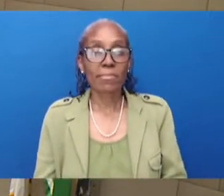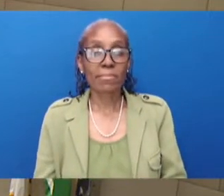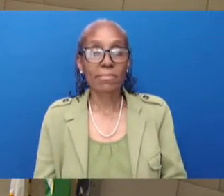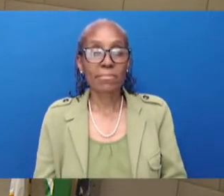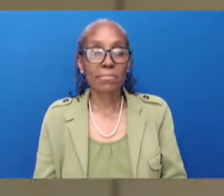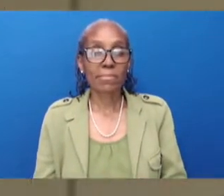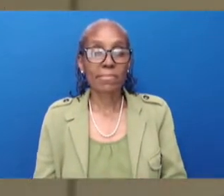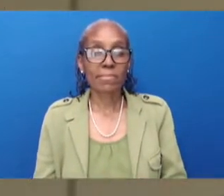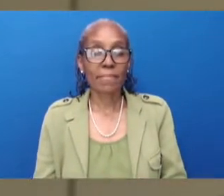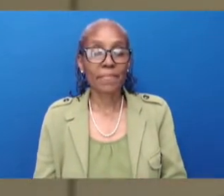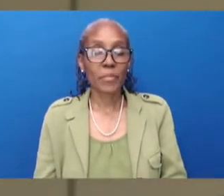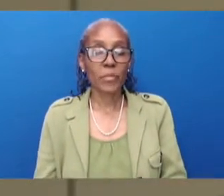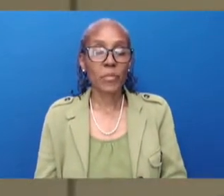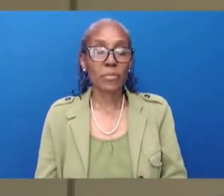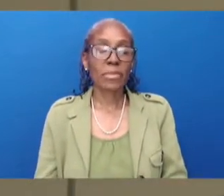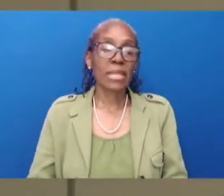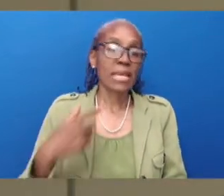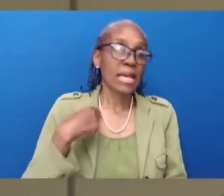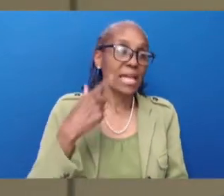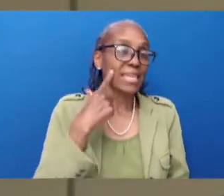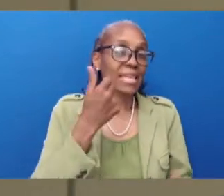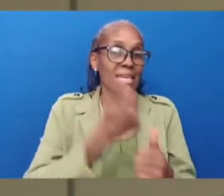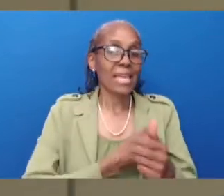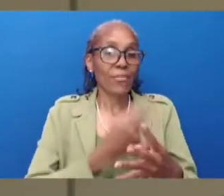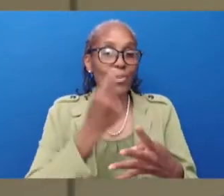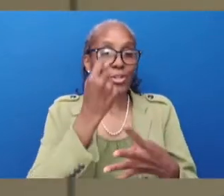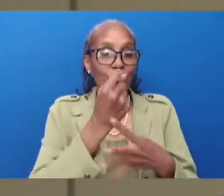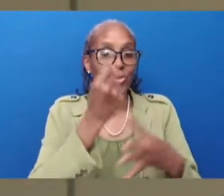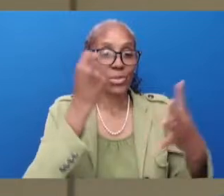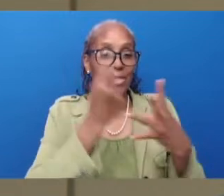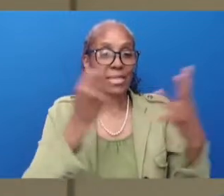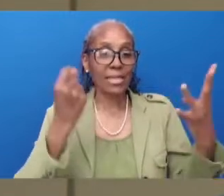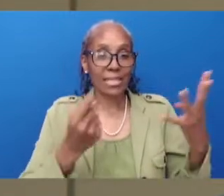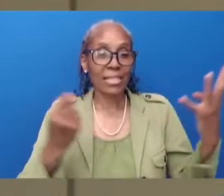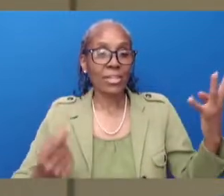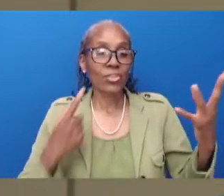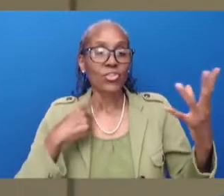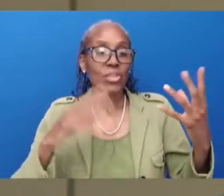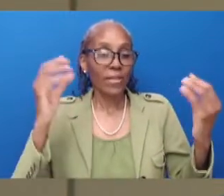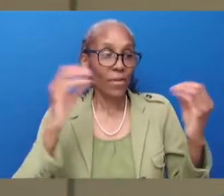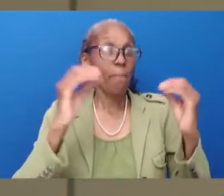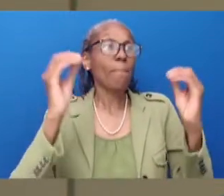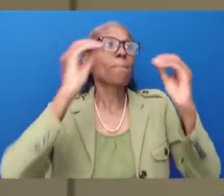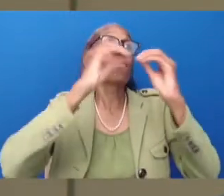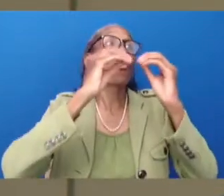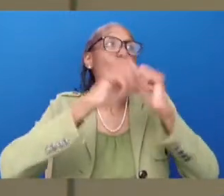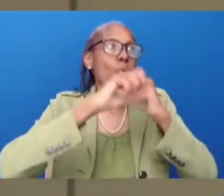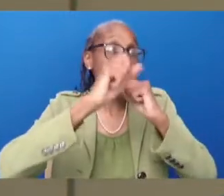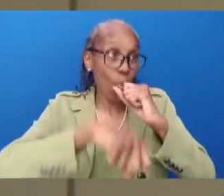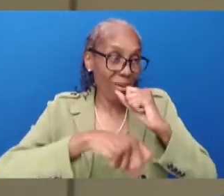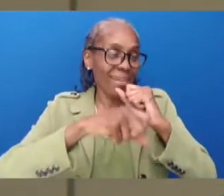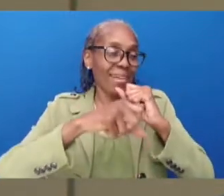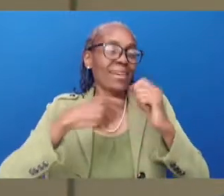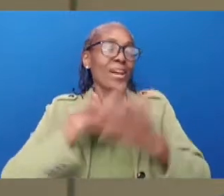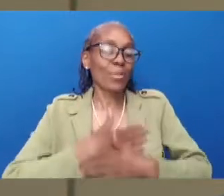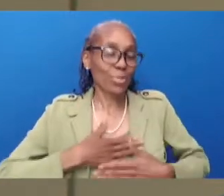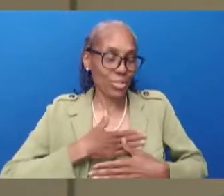US, THANK YOU, THANK YOU, THANK YOU. I THINK EVERY TUESDAY SHOULD BE EXTRA